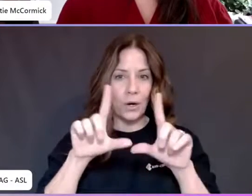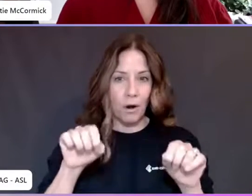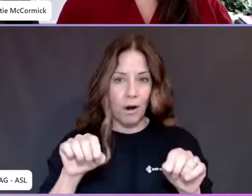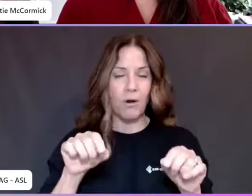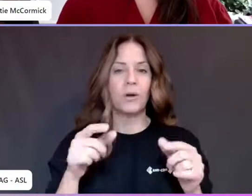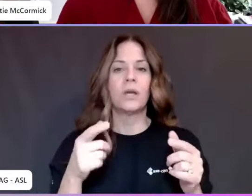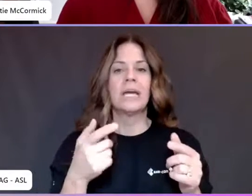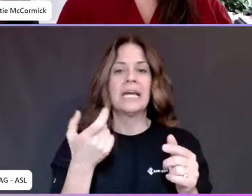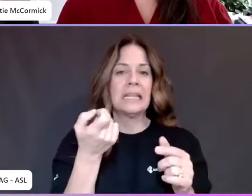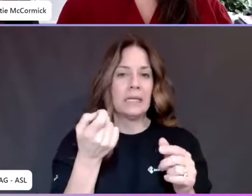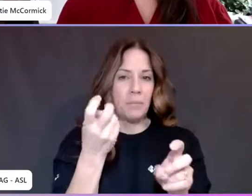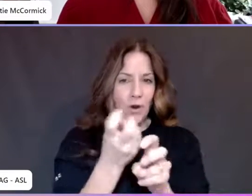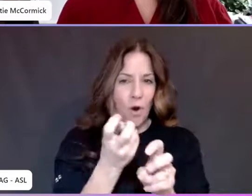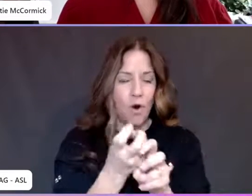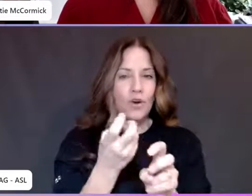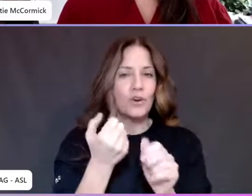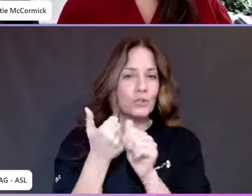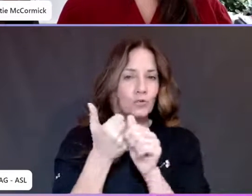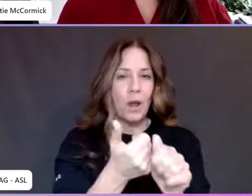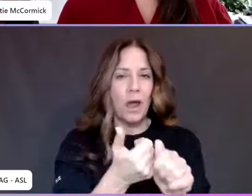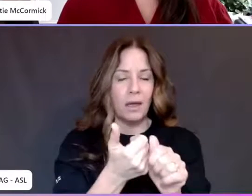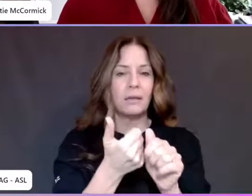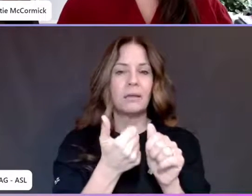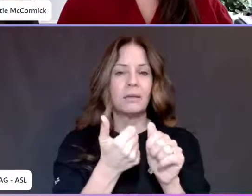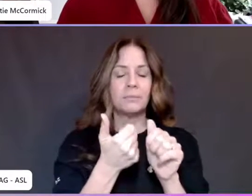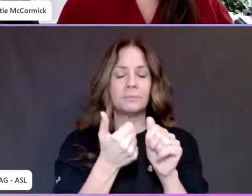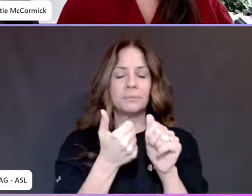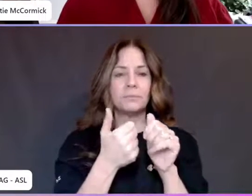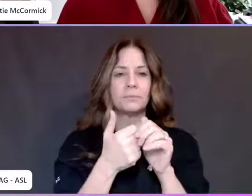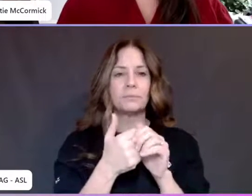that's something we're talking about, as far as us as far as